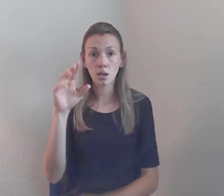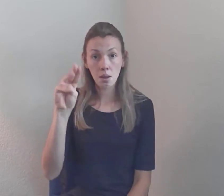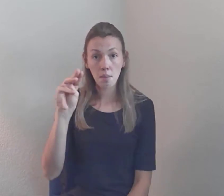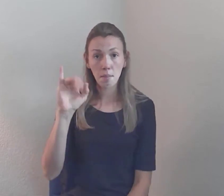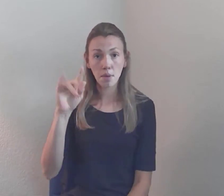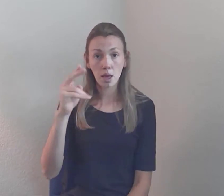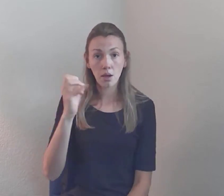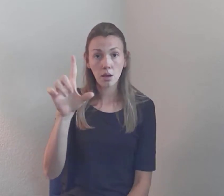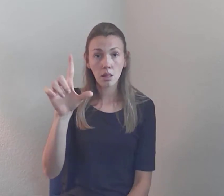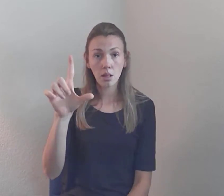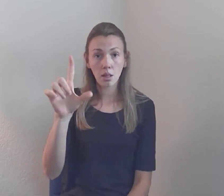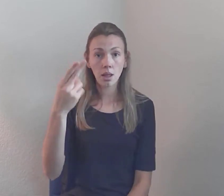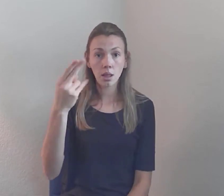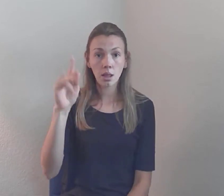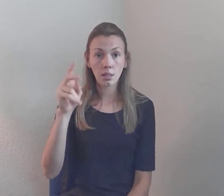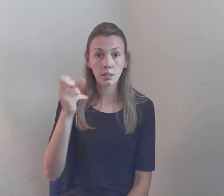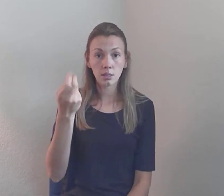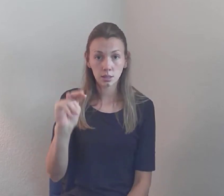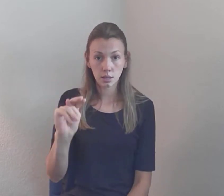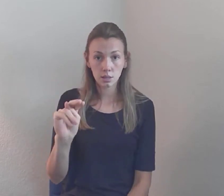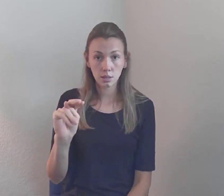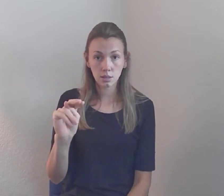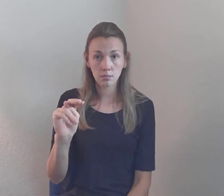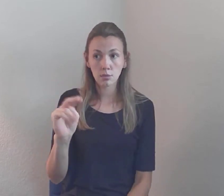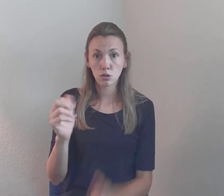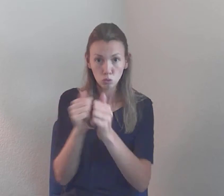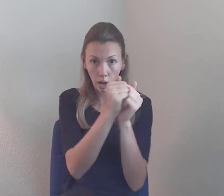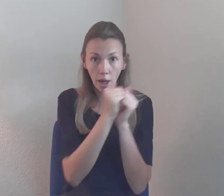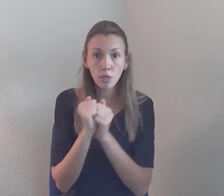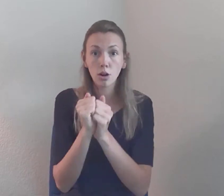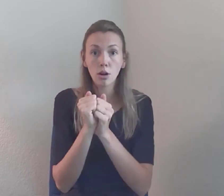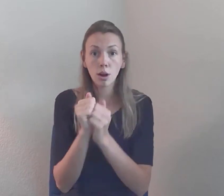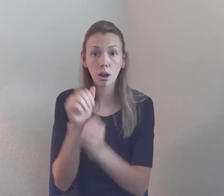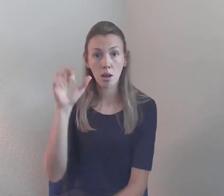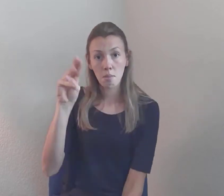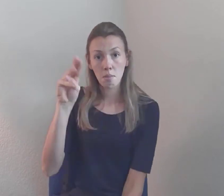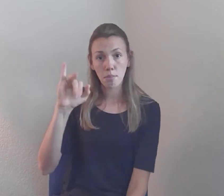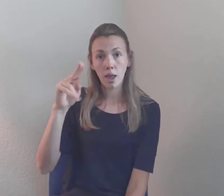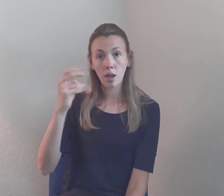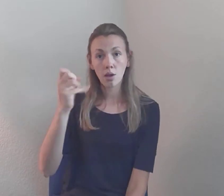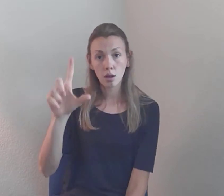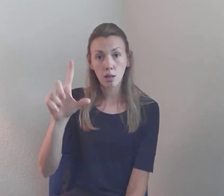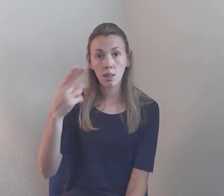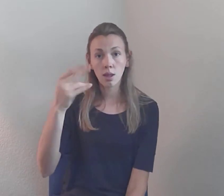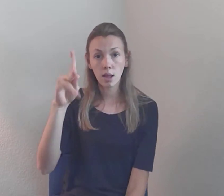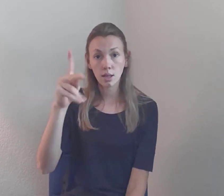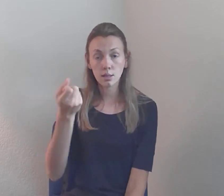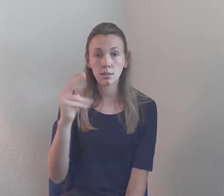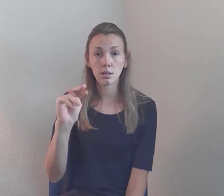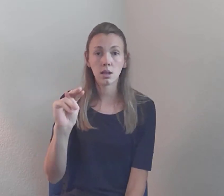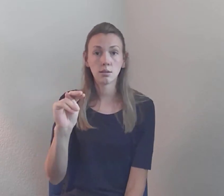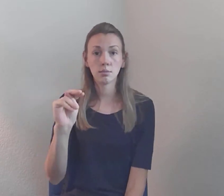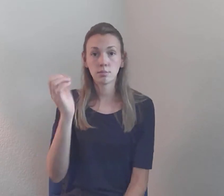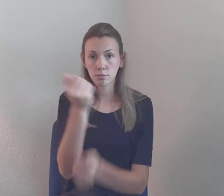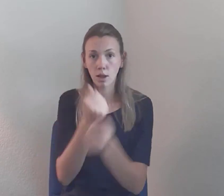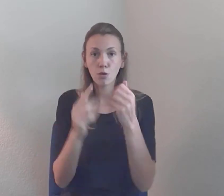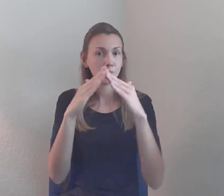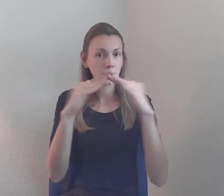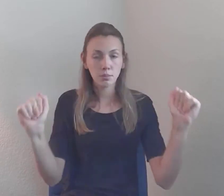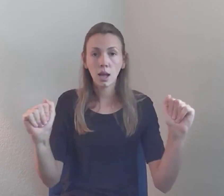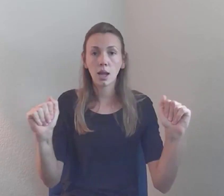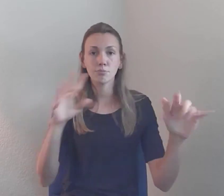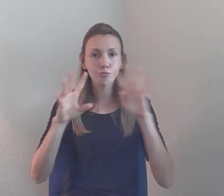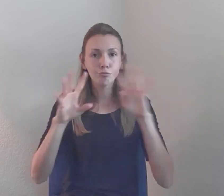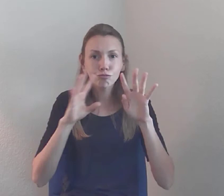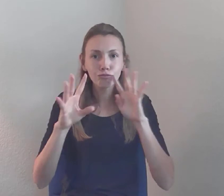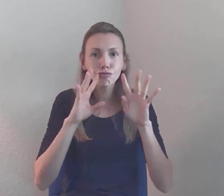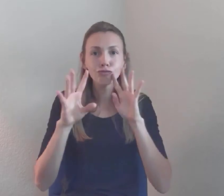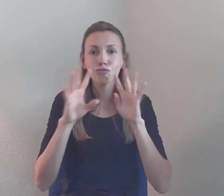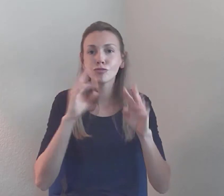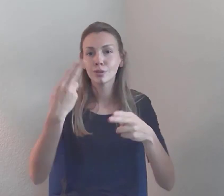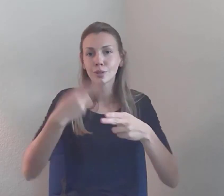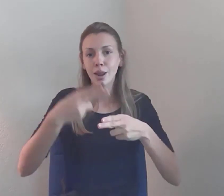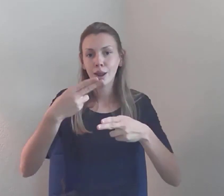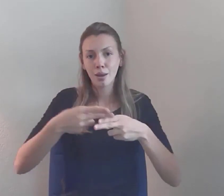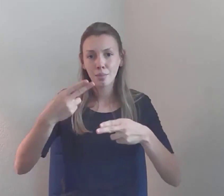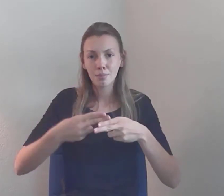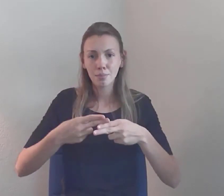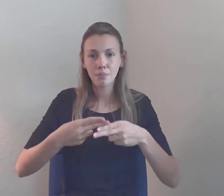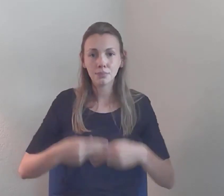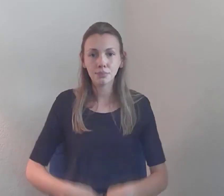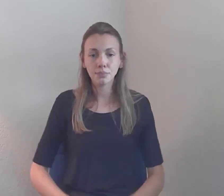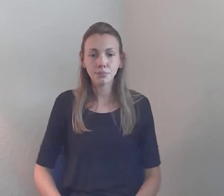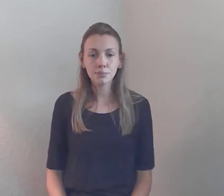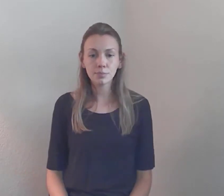Several Participants >> Michael Hickson...